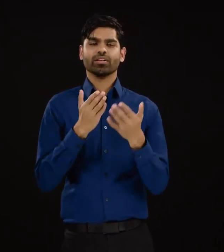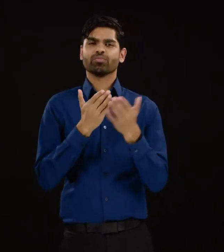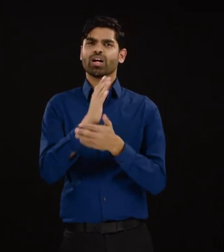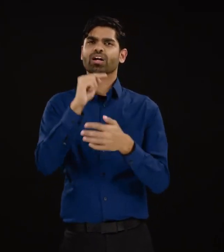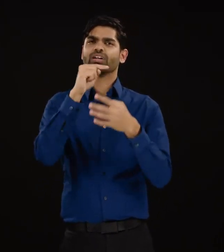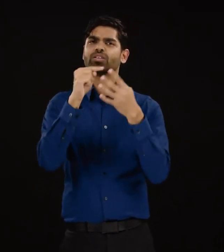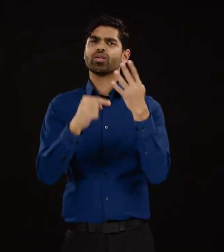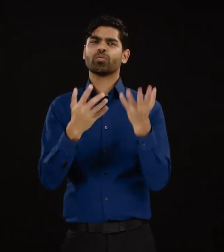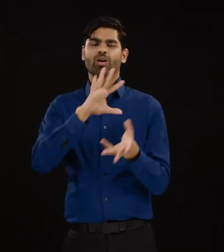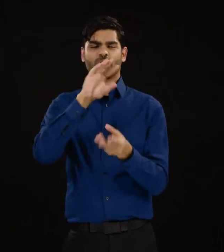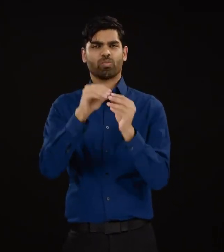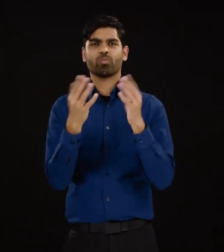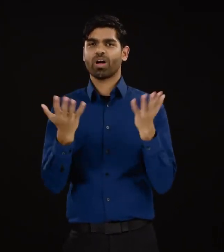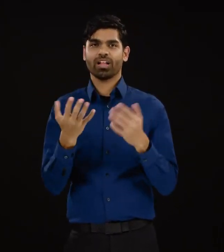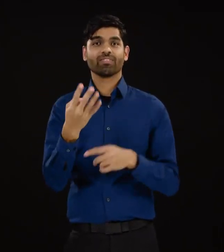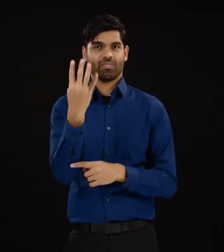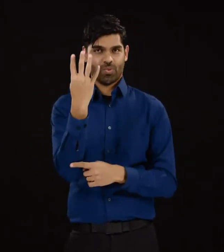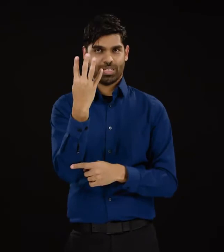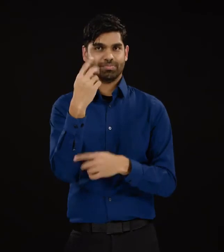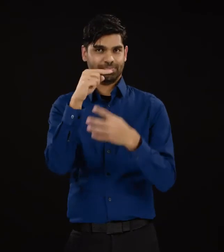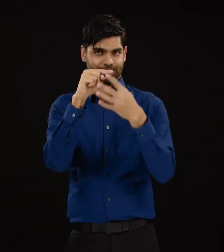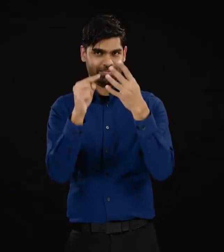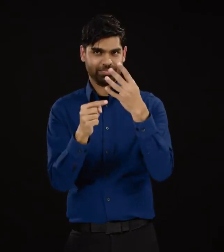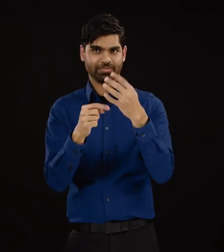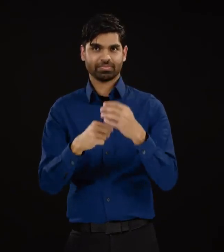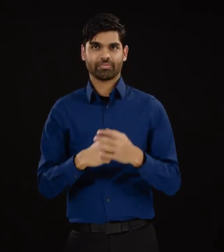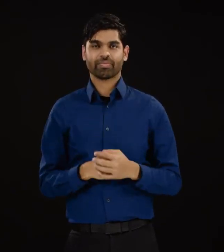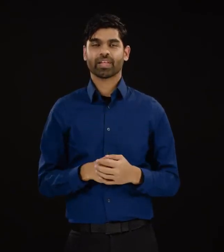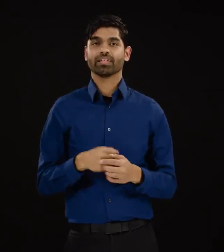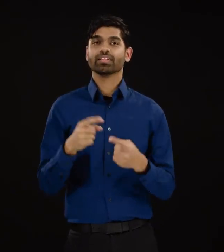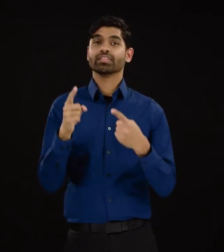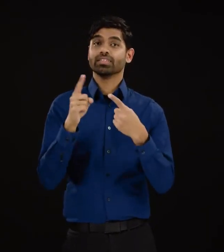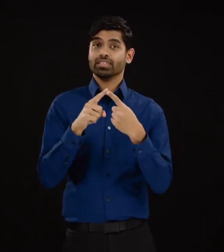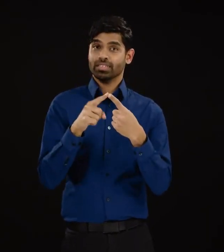if they report their phone is lost or stolen with their service provider.